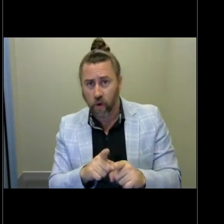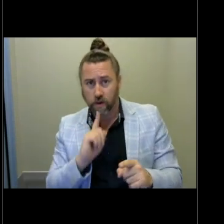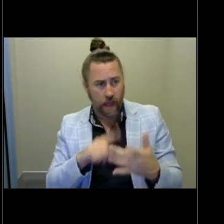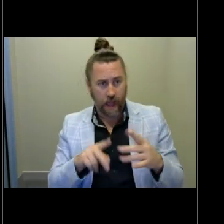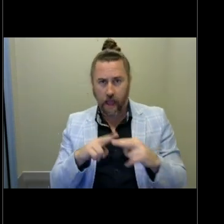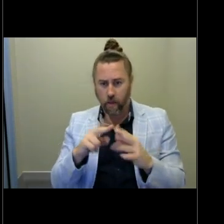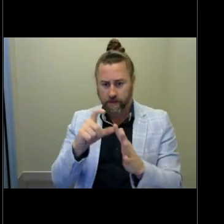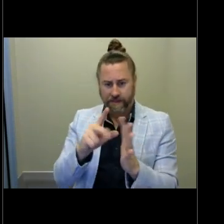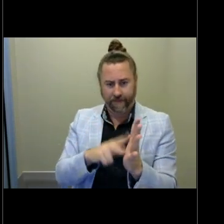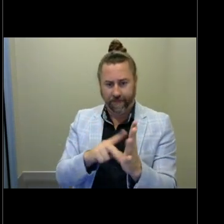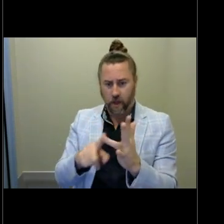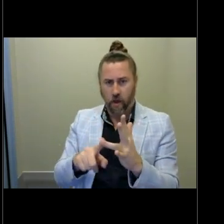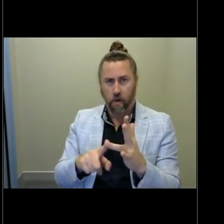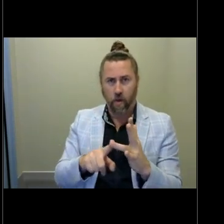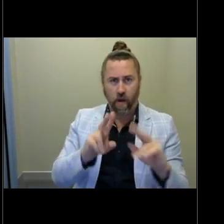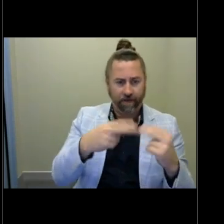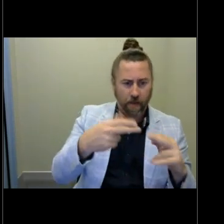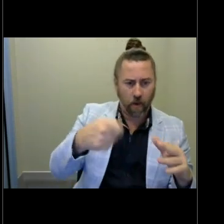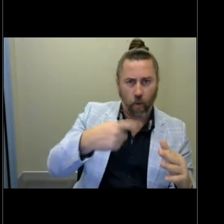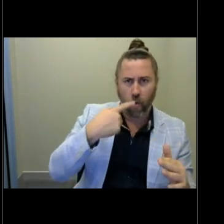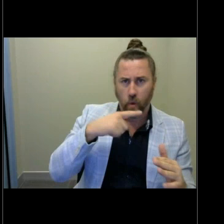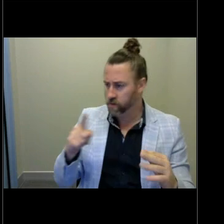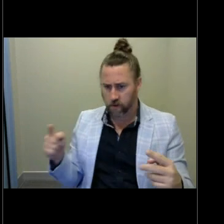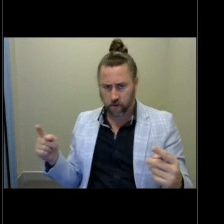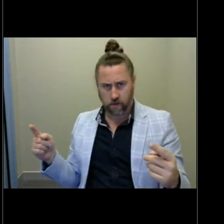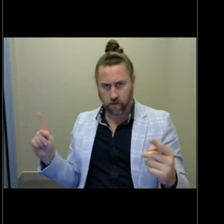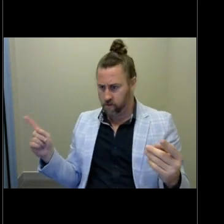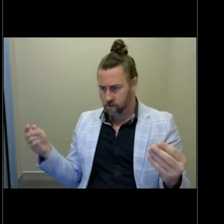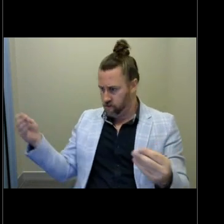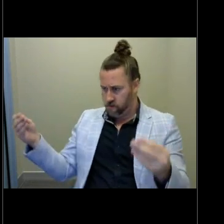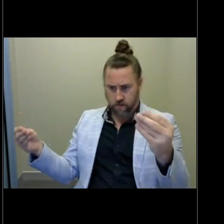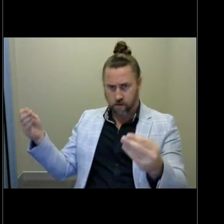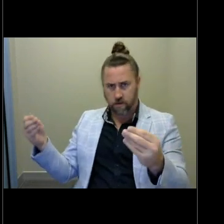Family Court order. Thanks for that, Daisy.